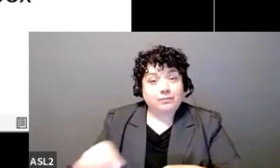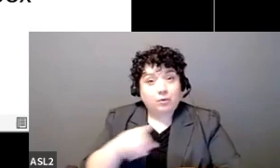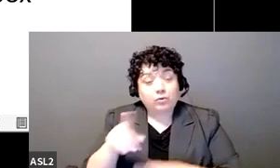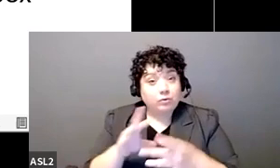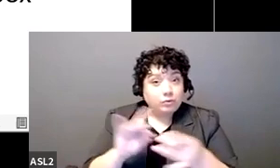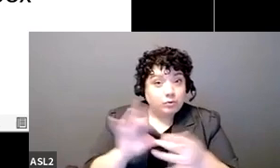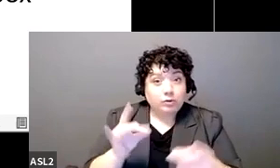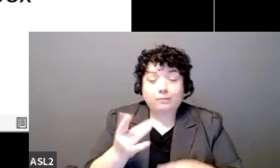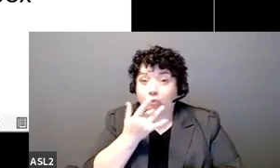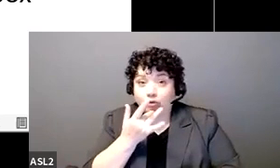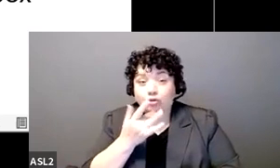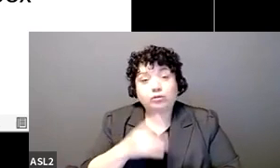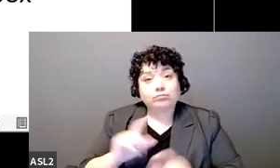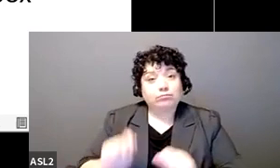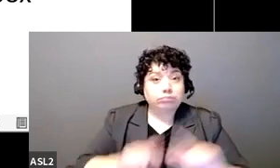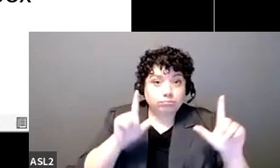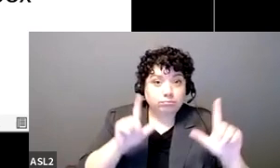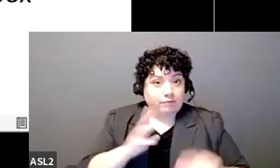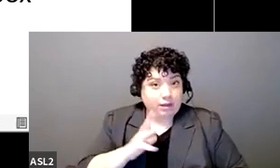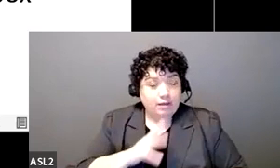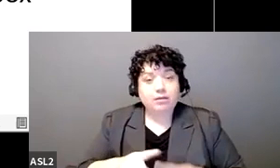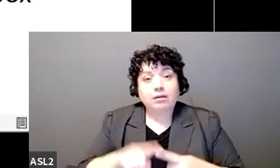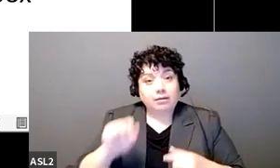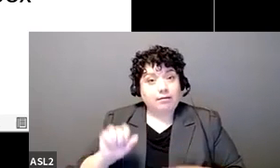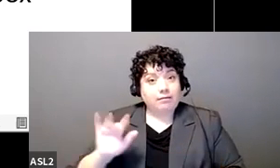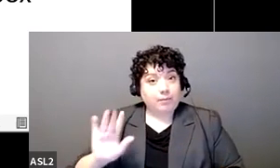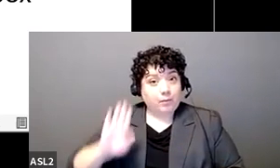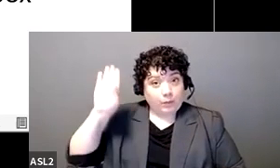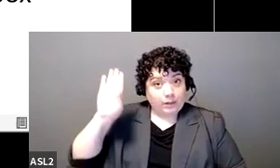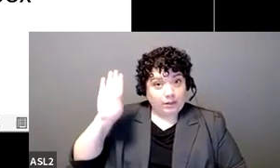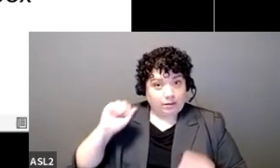you can raise your hand by using the raised hand button at the bottom of your screen the technical